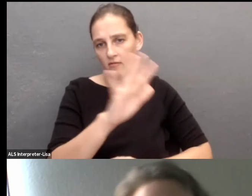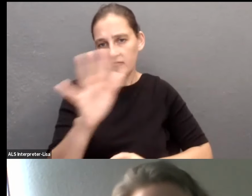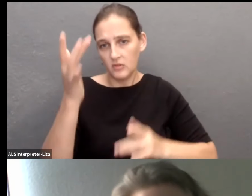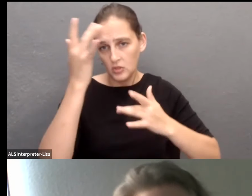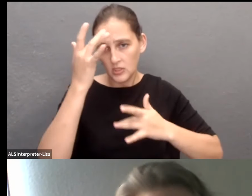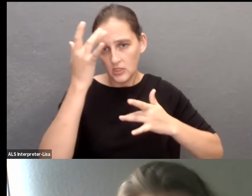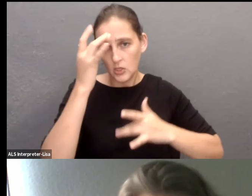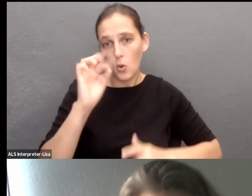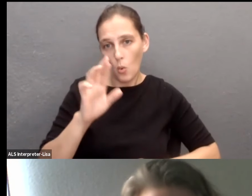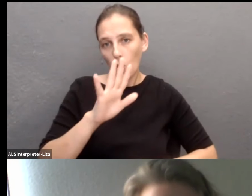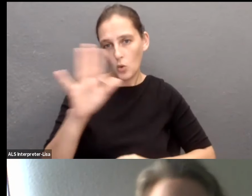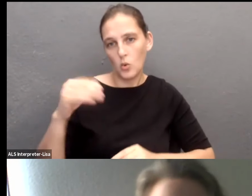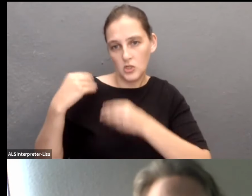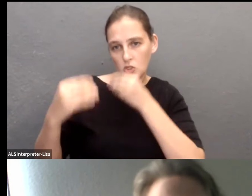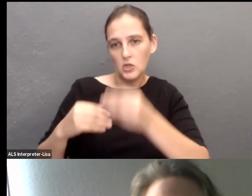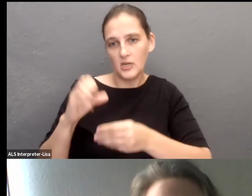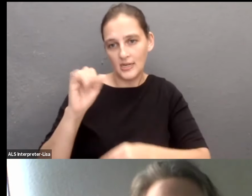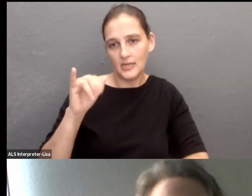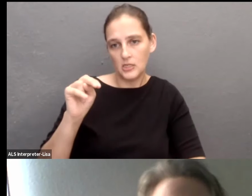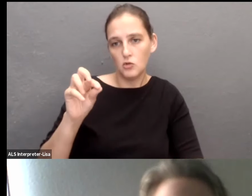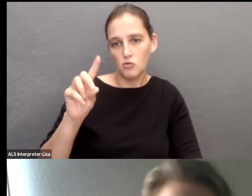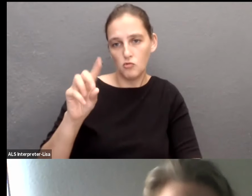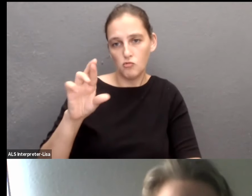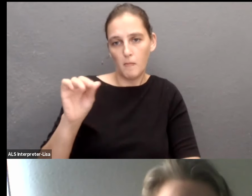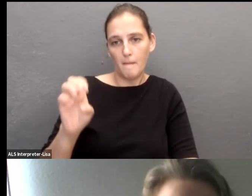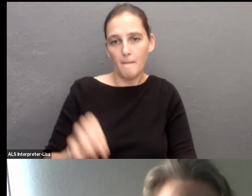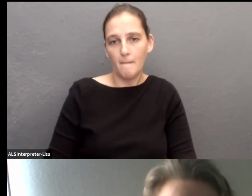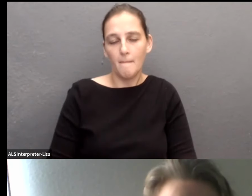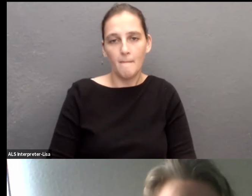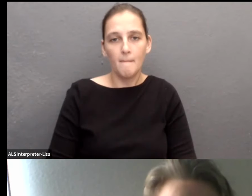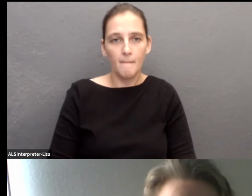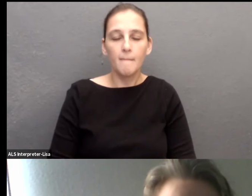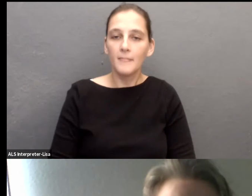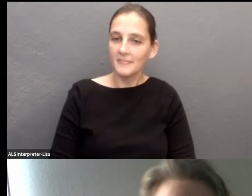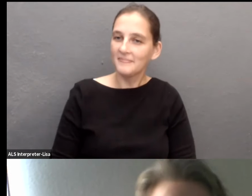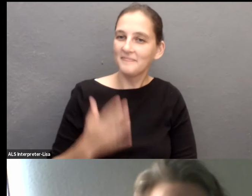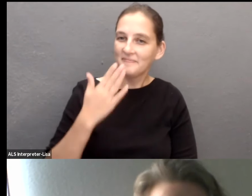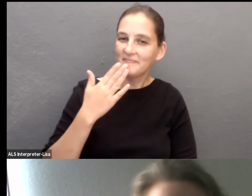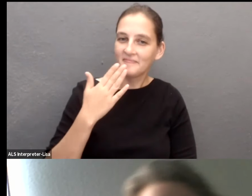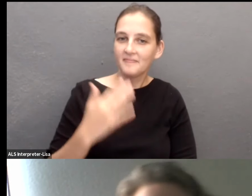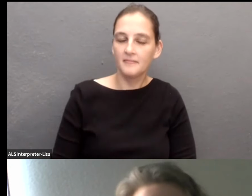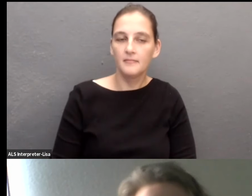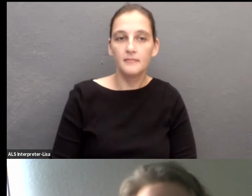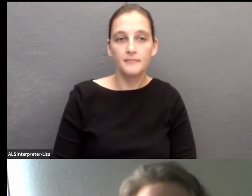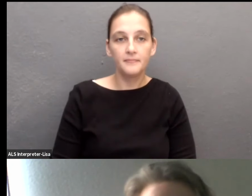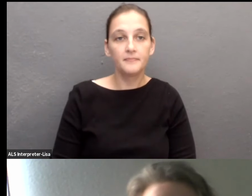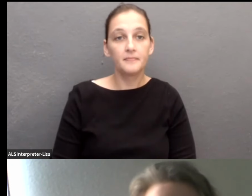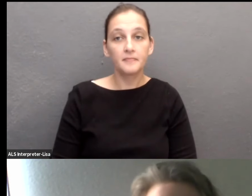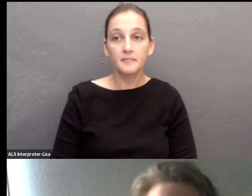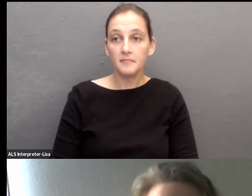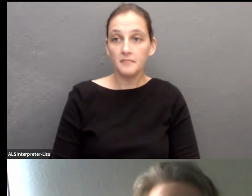genetic syndrome. Peggy Holtz: Okay, thanks. Well, I think we're